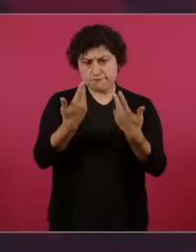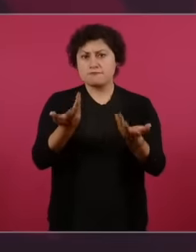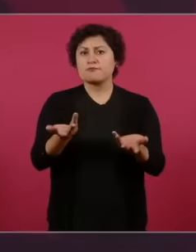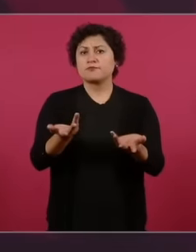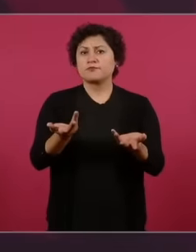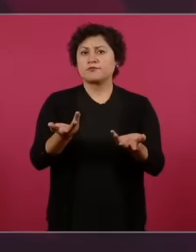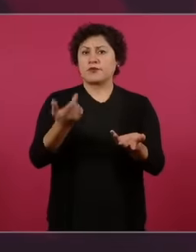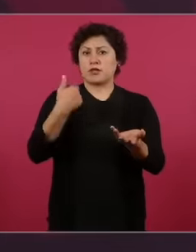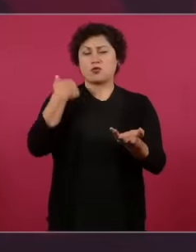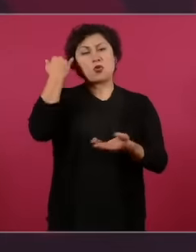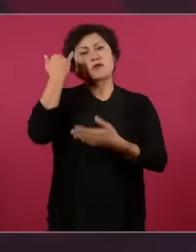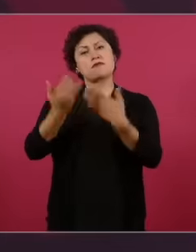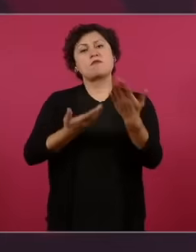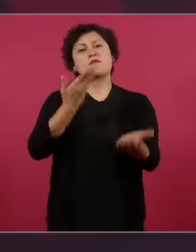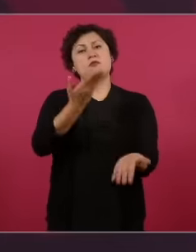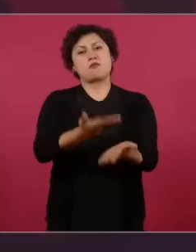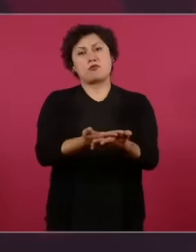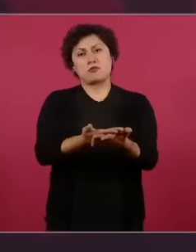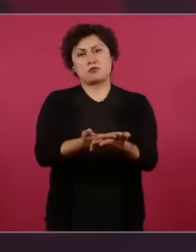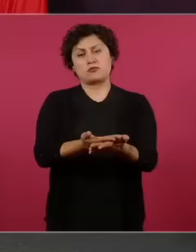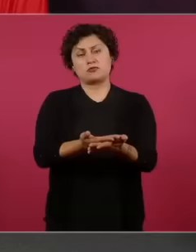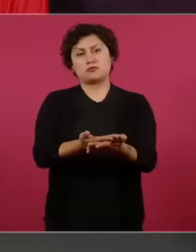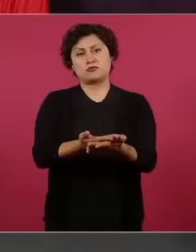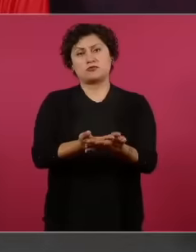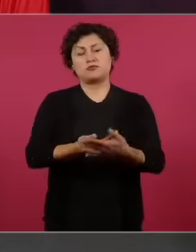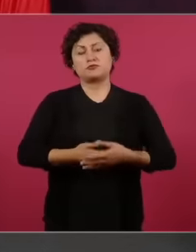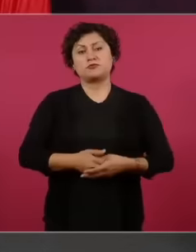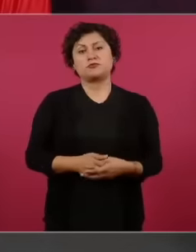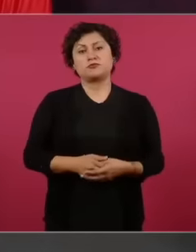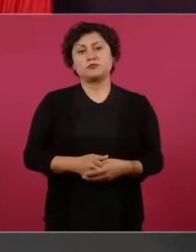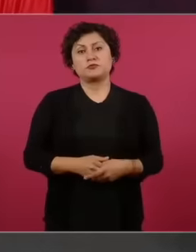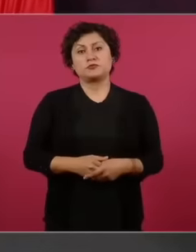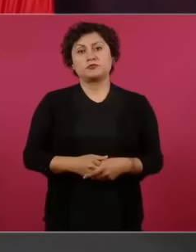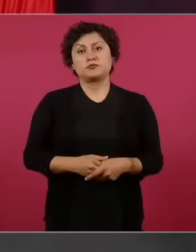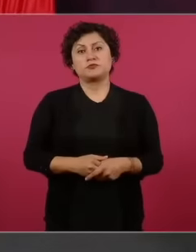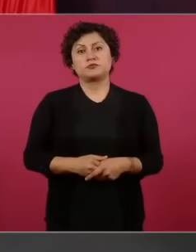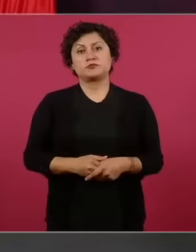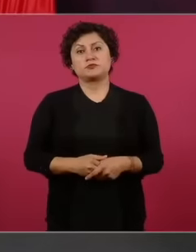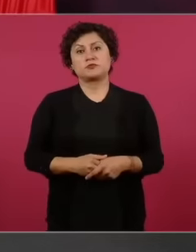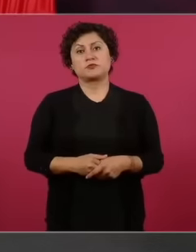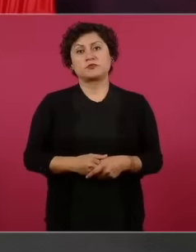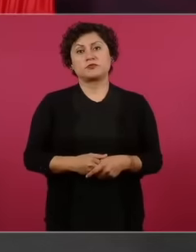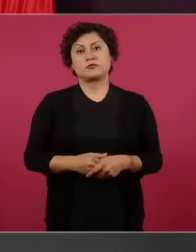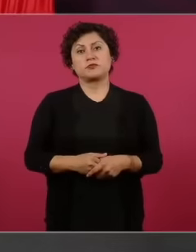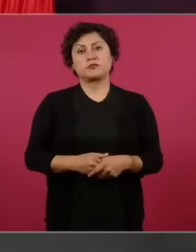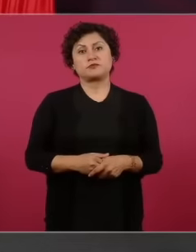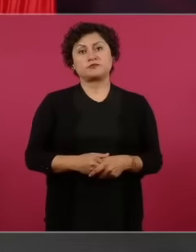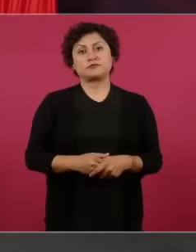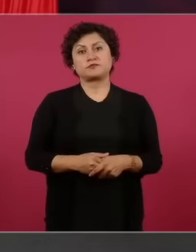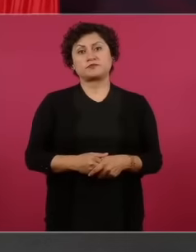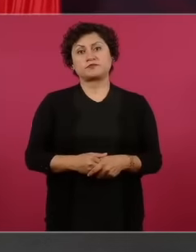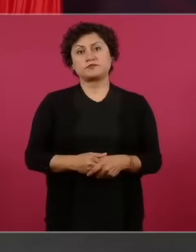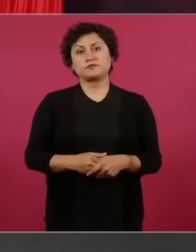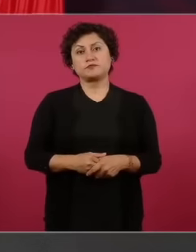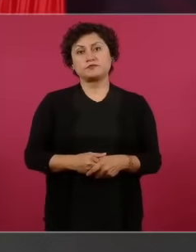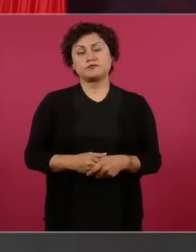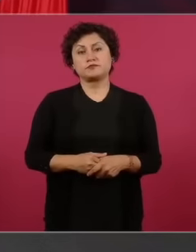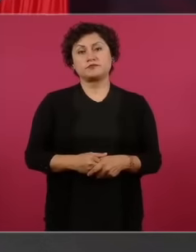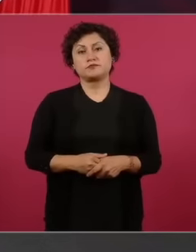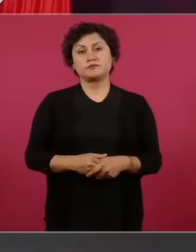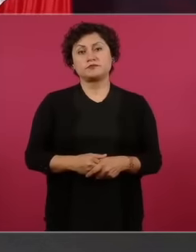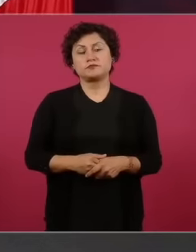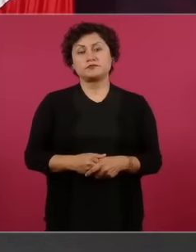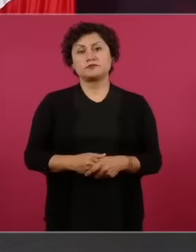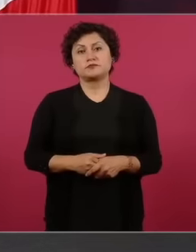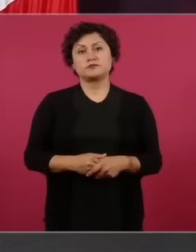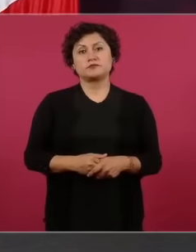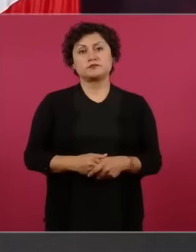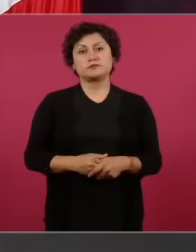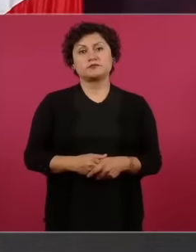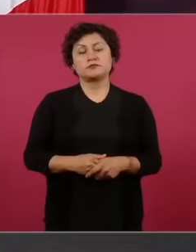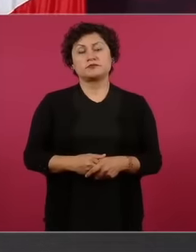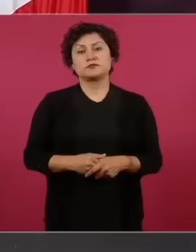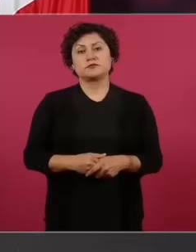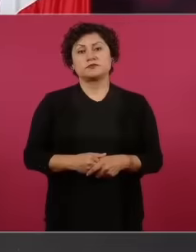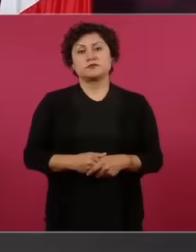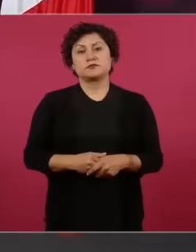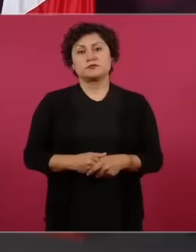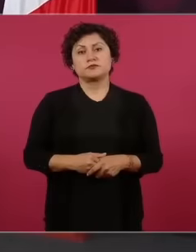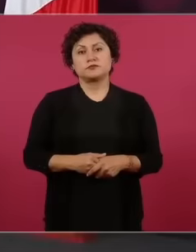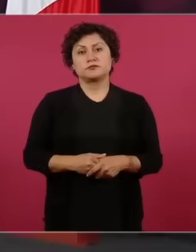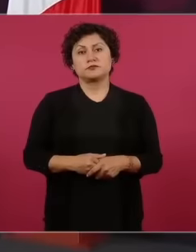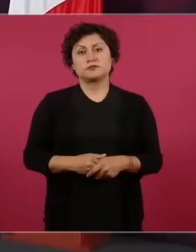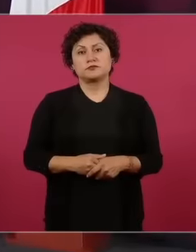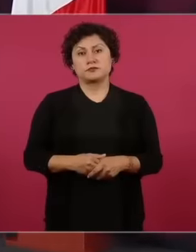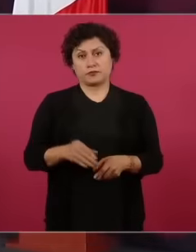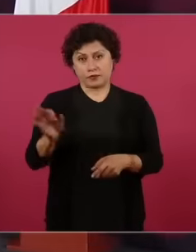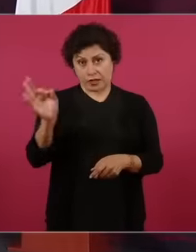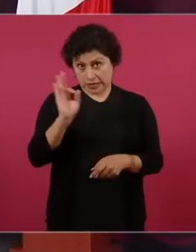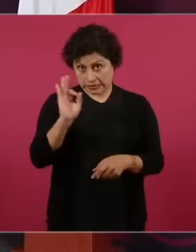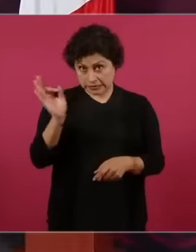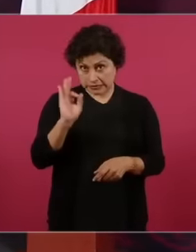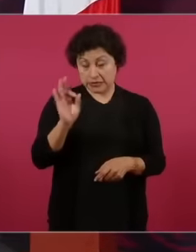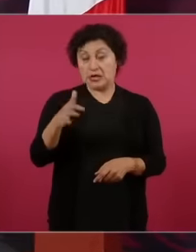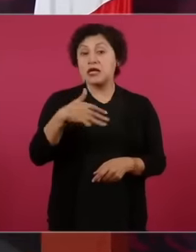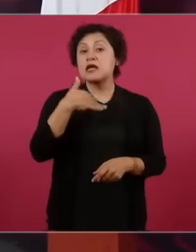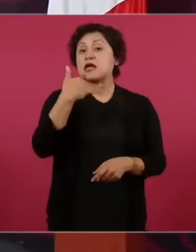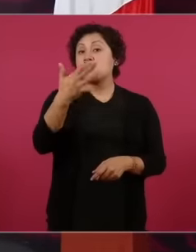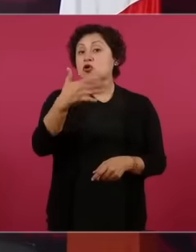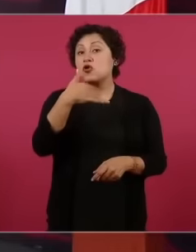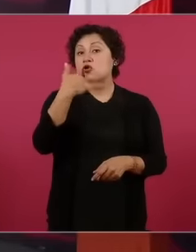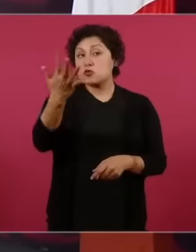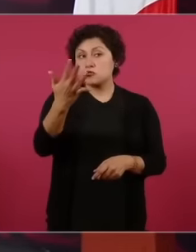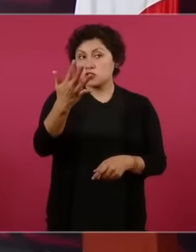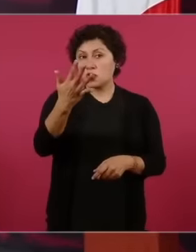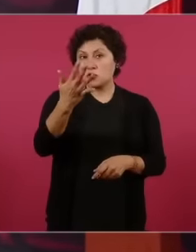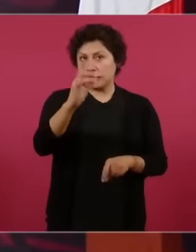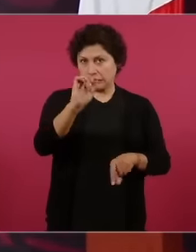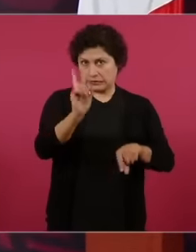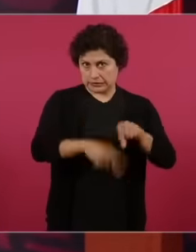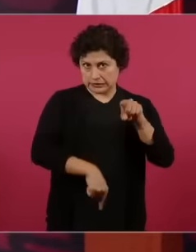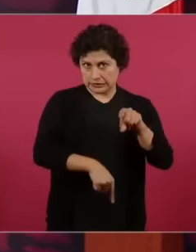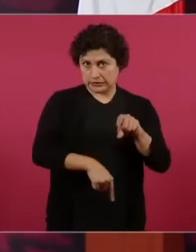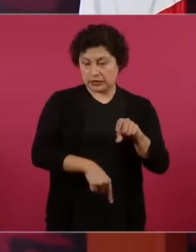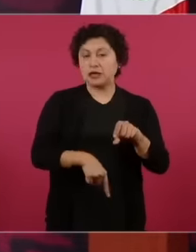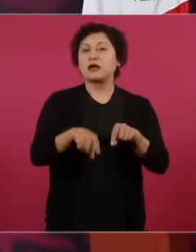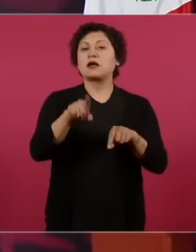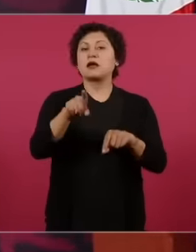debate that if corruption was fought and luxuries in the government were ended and